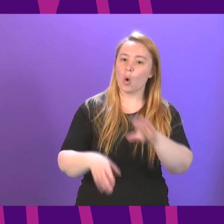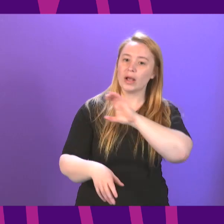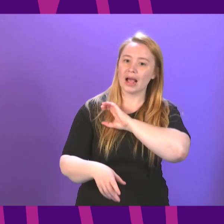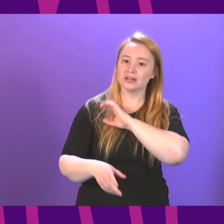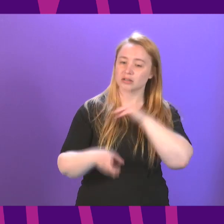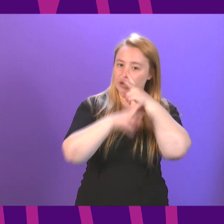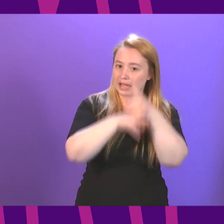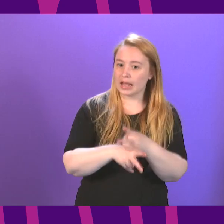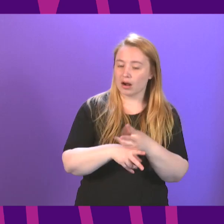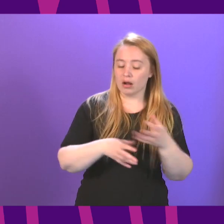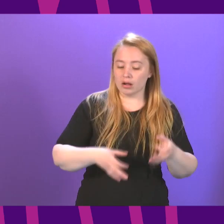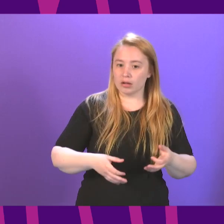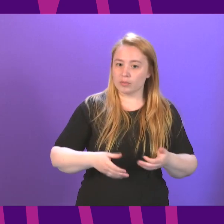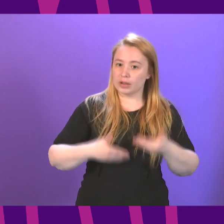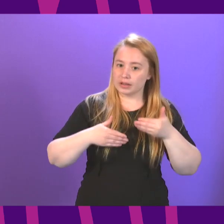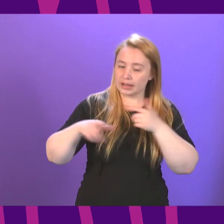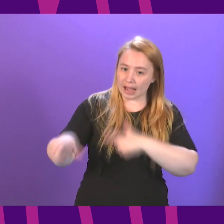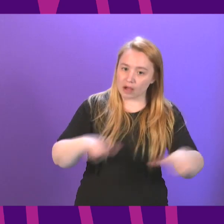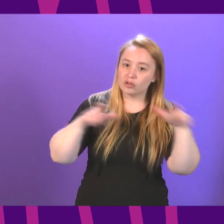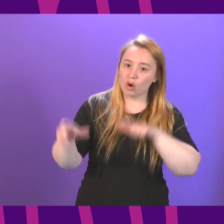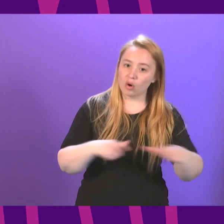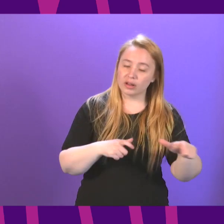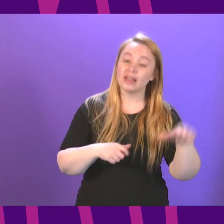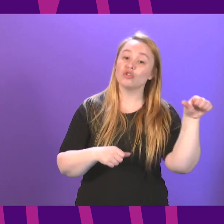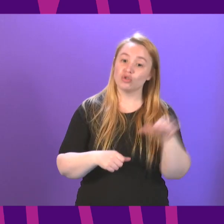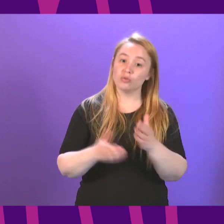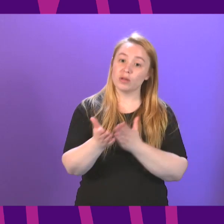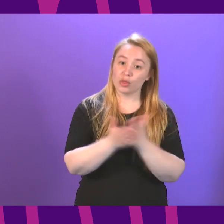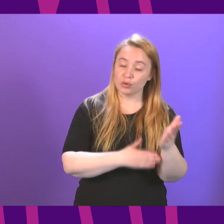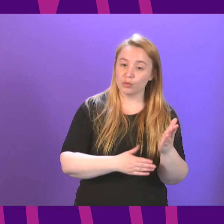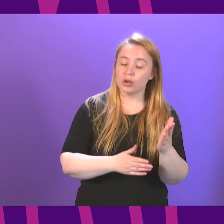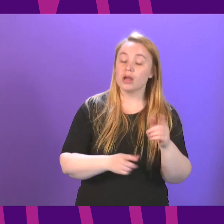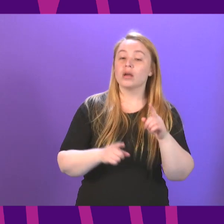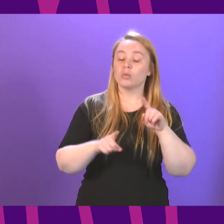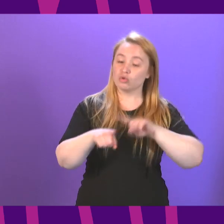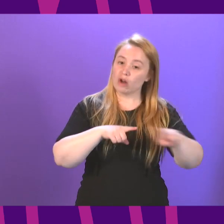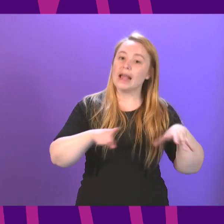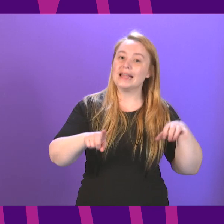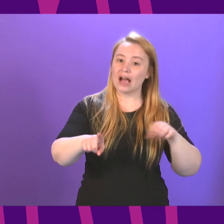care will have proceeded as it should have done—are caught up on as quickly as possible.